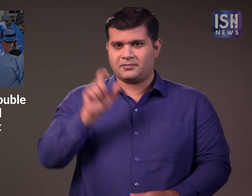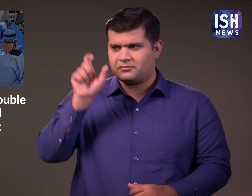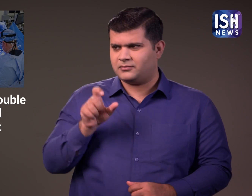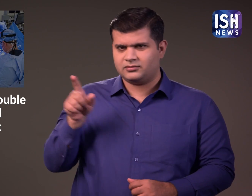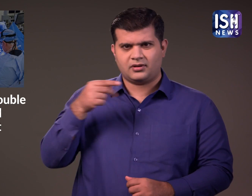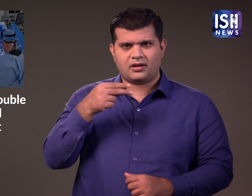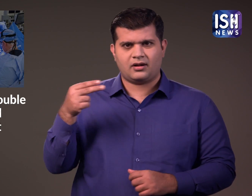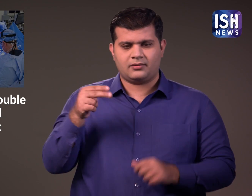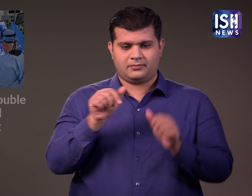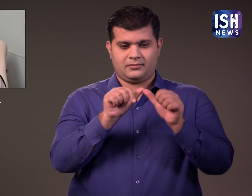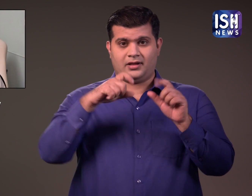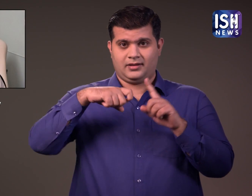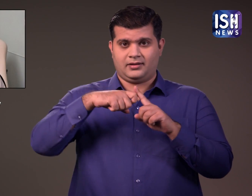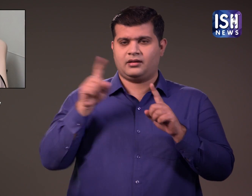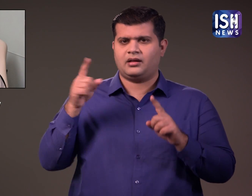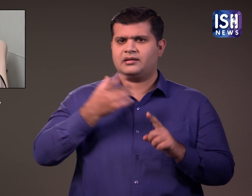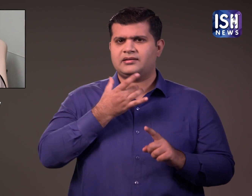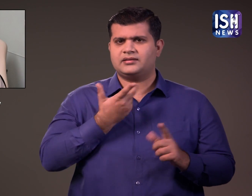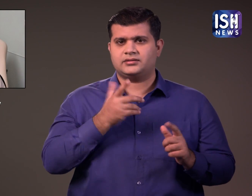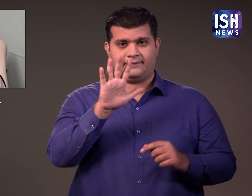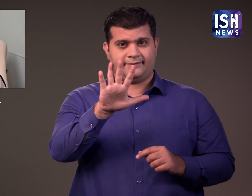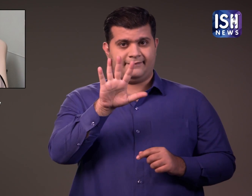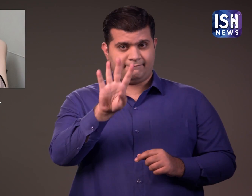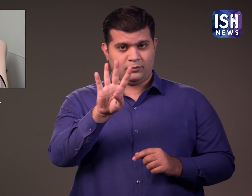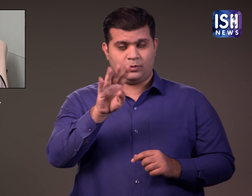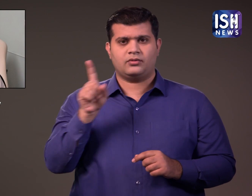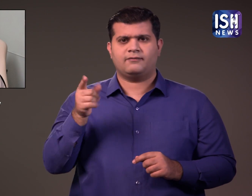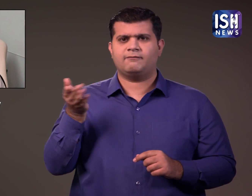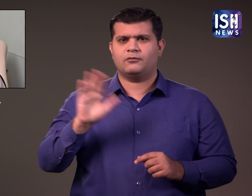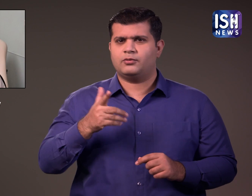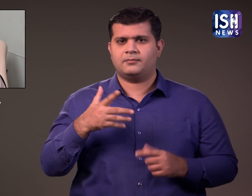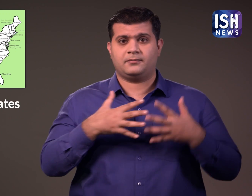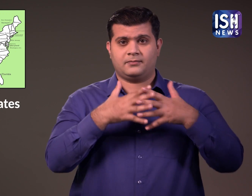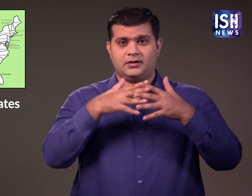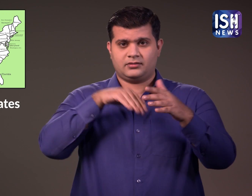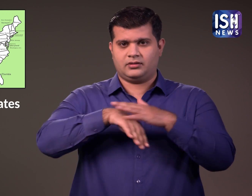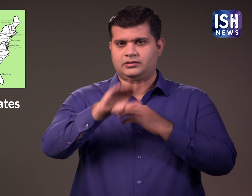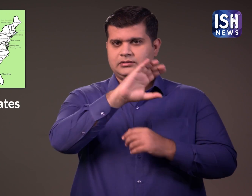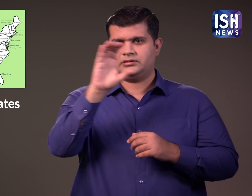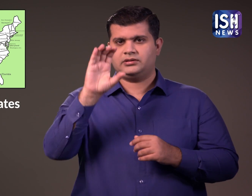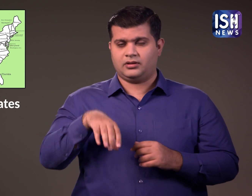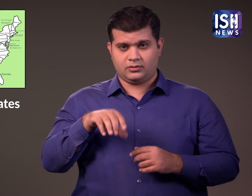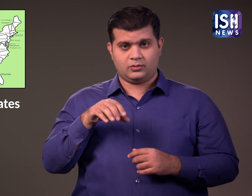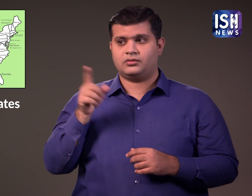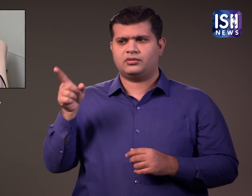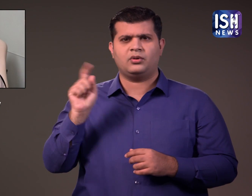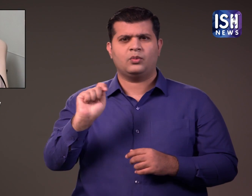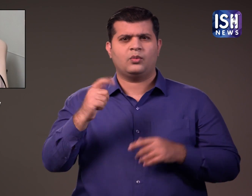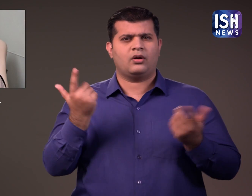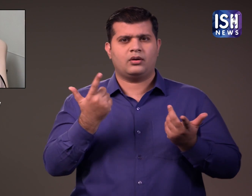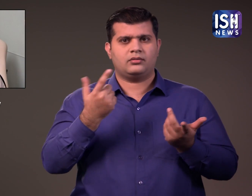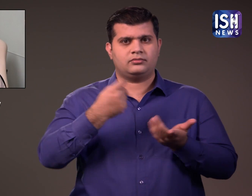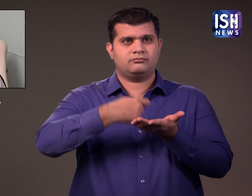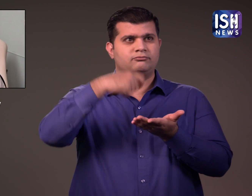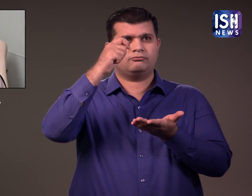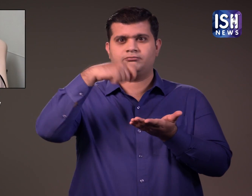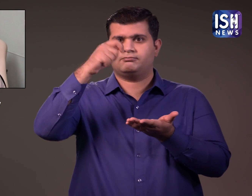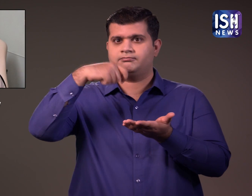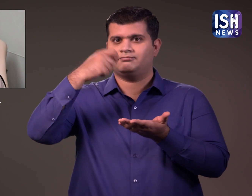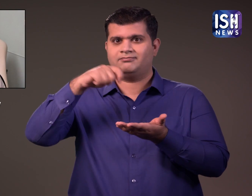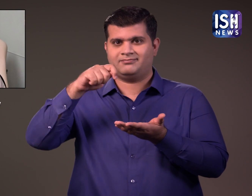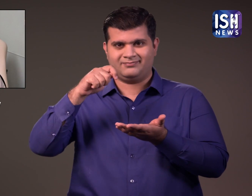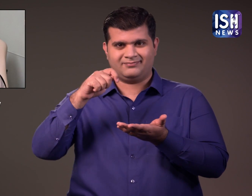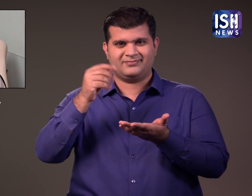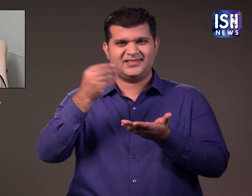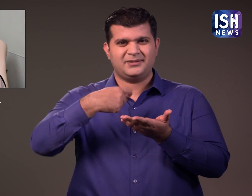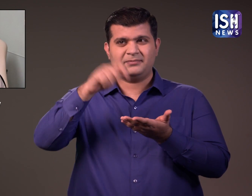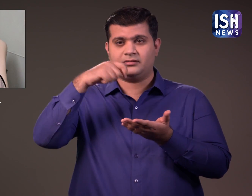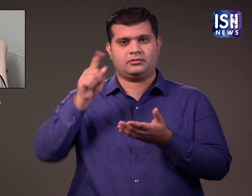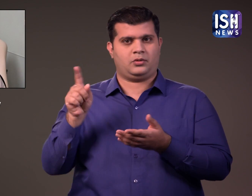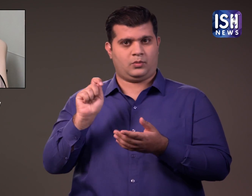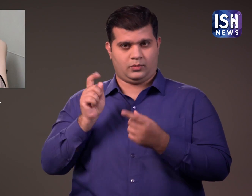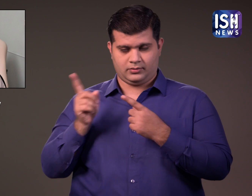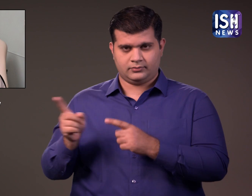Albert Khoury, a 54-year-old, was working as a cement finisher for the city of Chicago, USA.